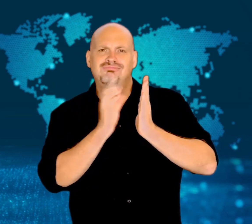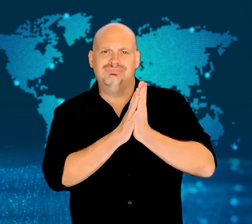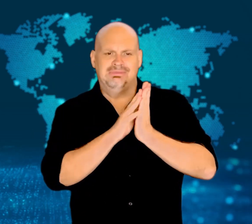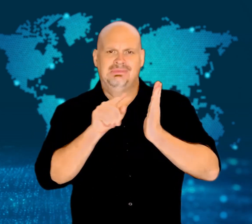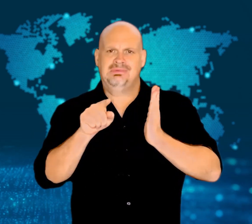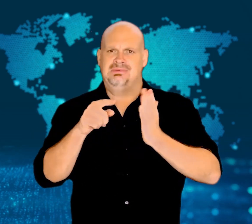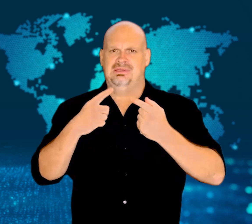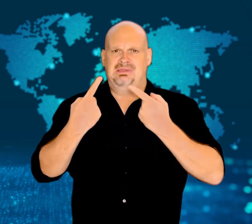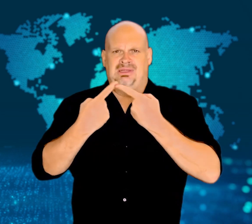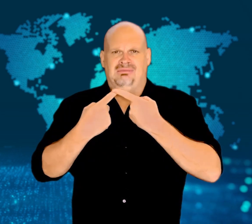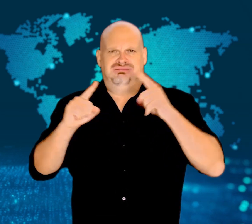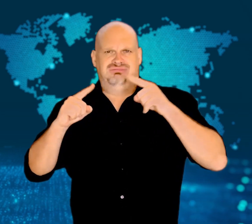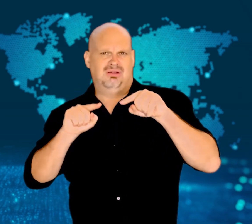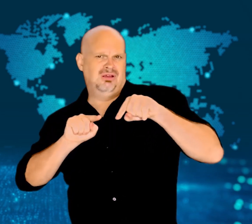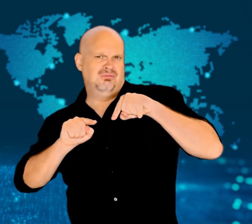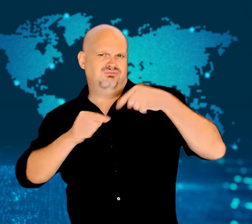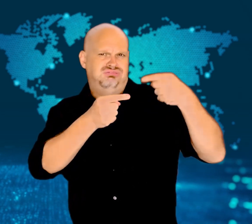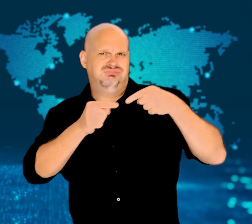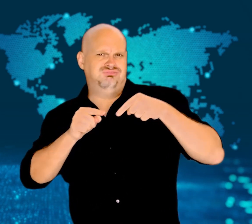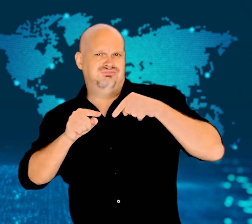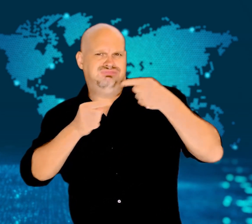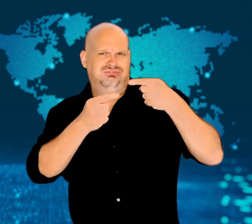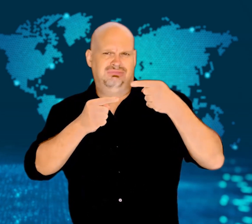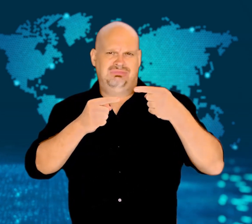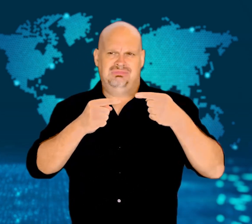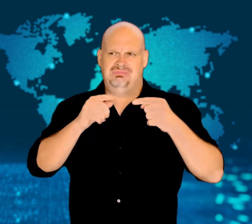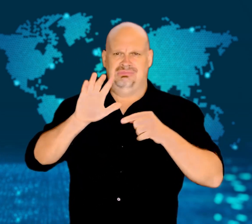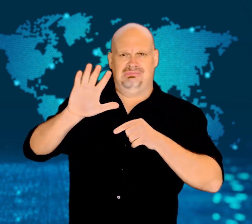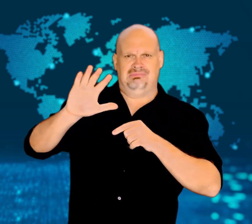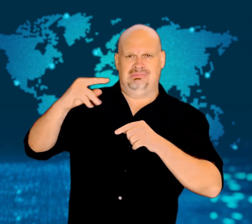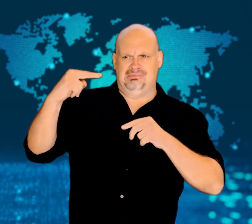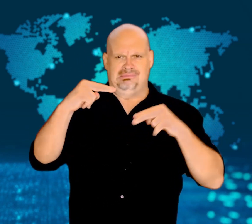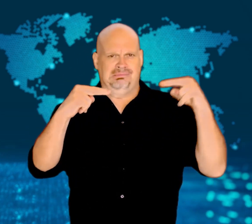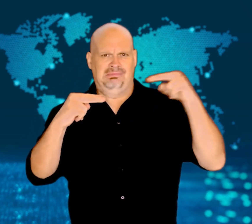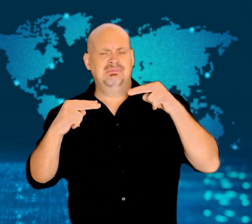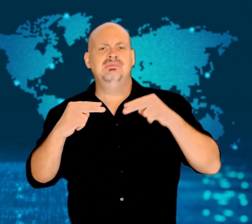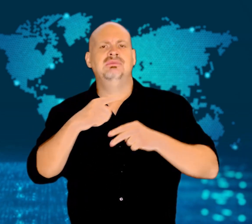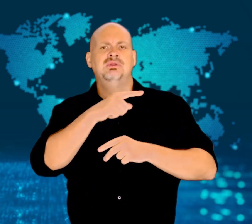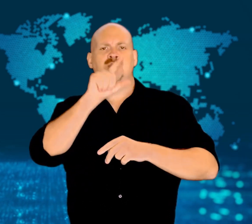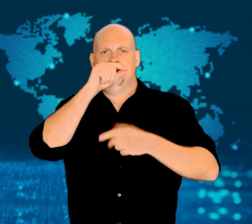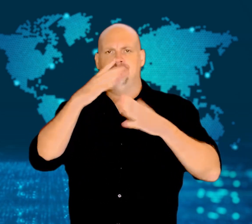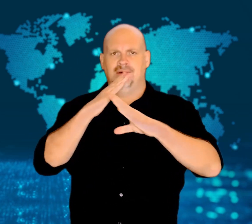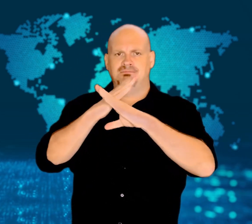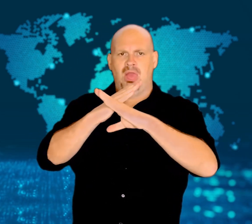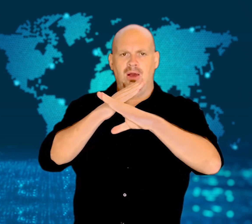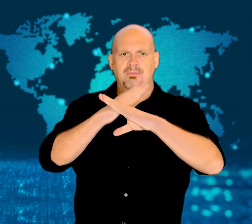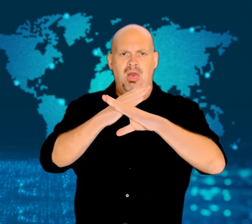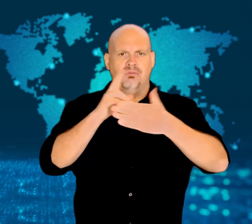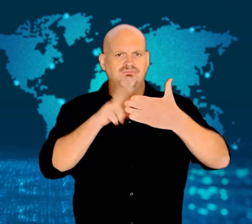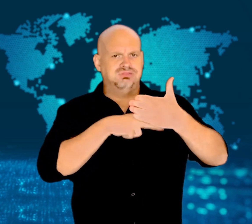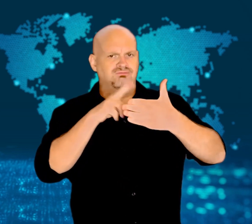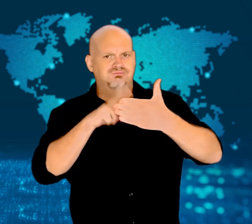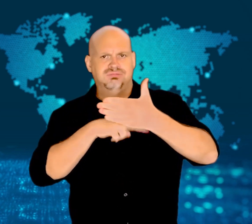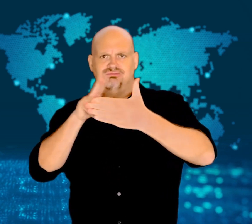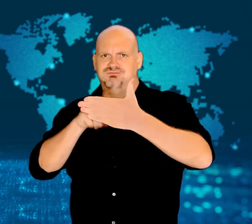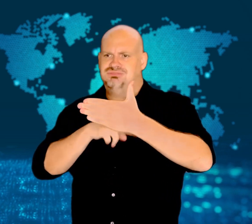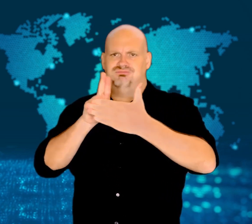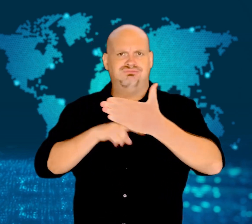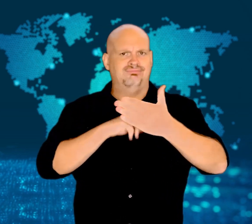The social platform has blocked some controversial opinions